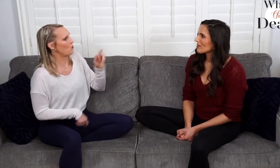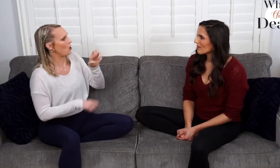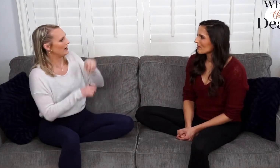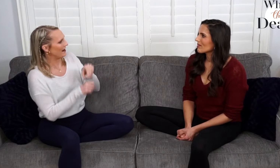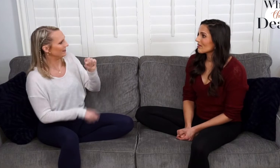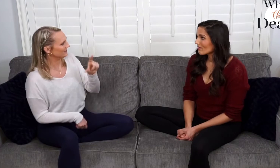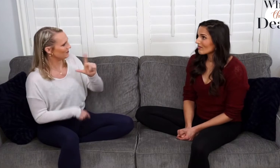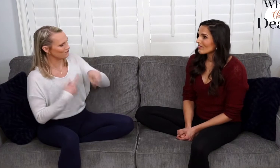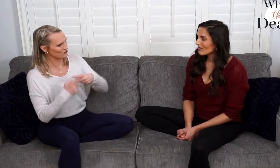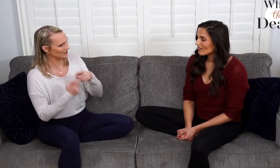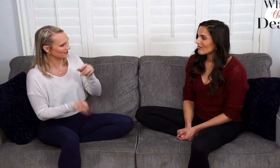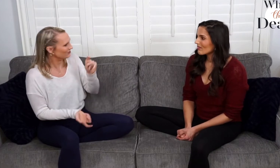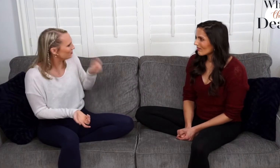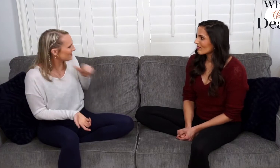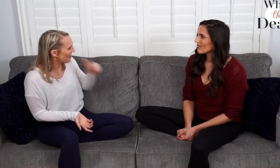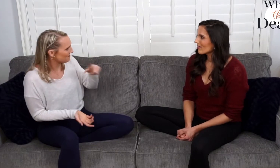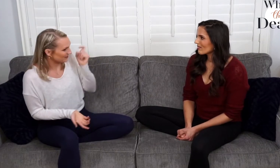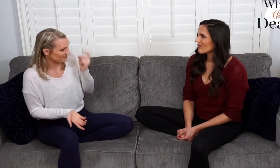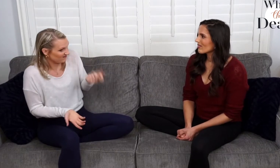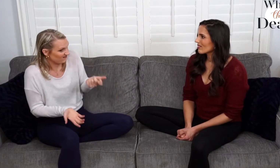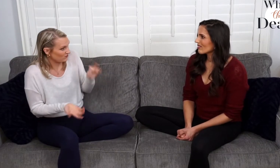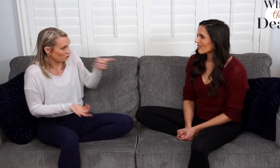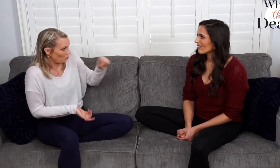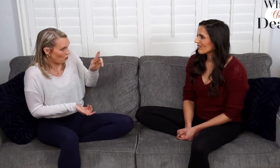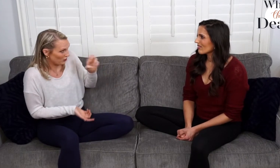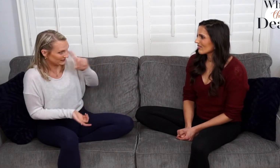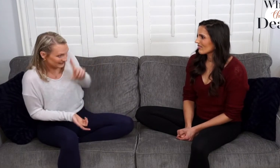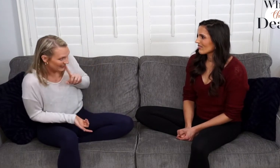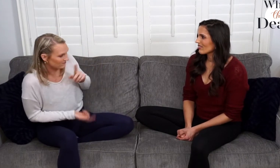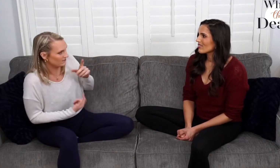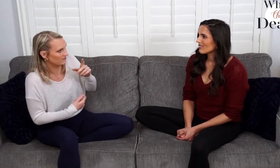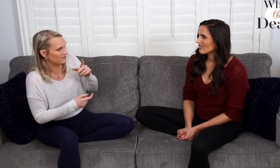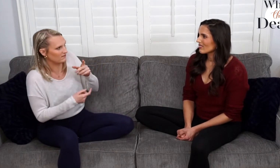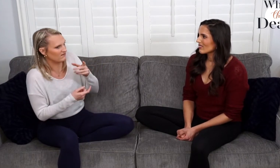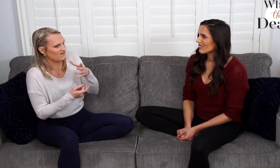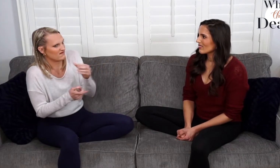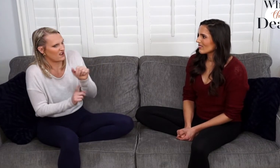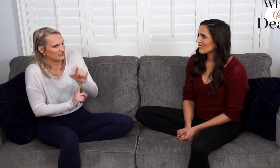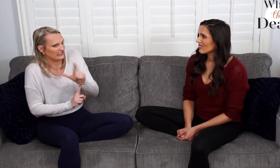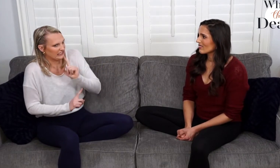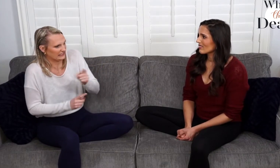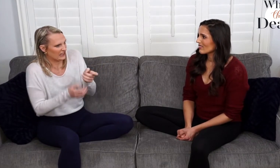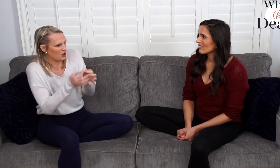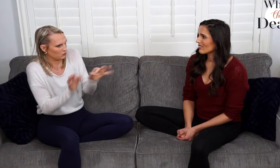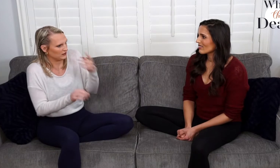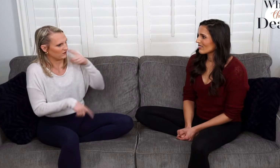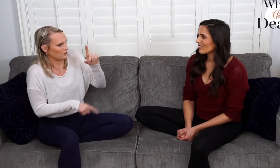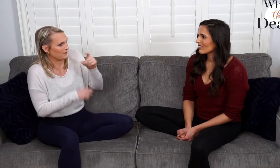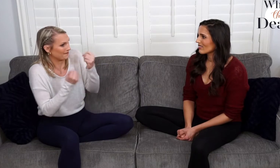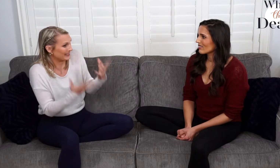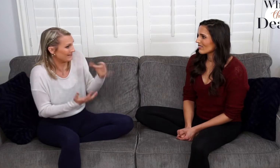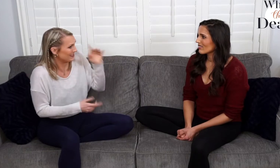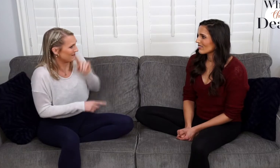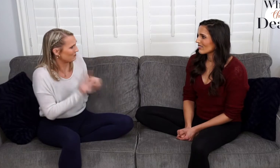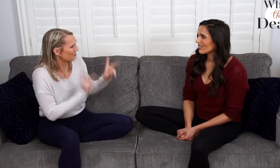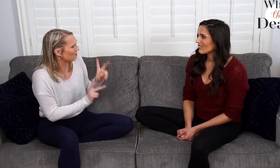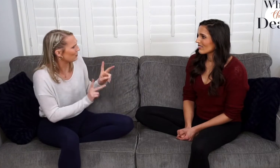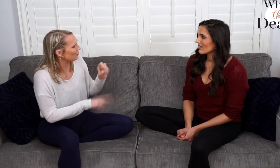good you are in ASL when you should not because you are Deaf and ASL is a language for a lot of Deaf people.